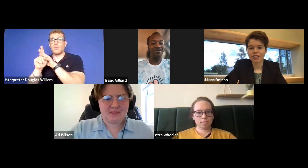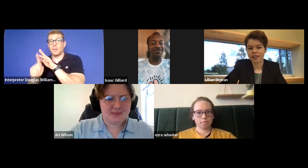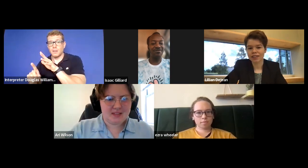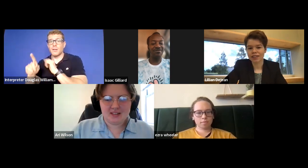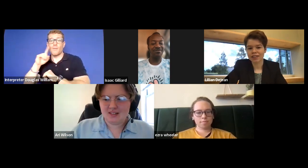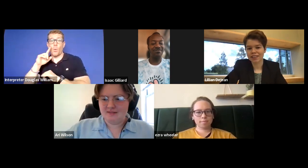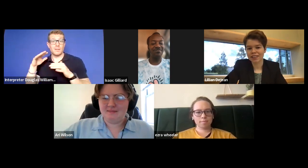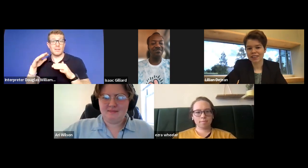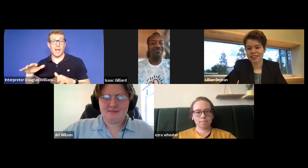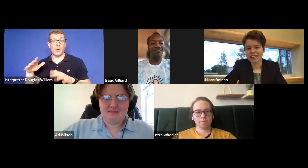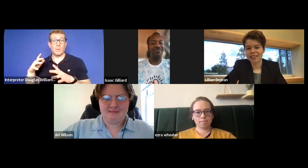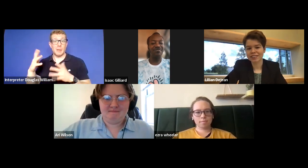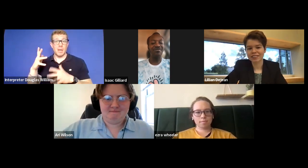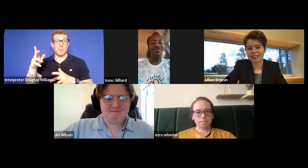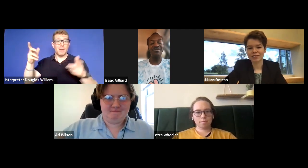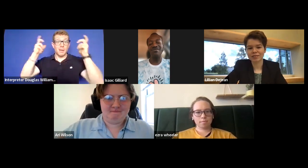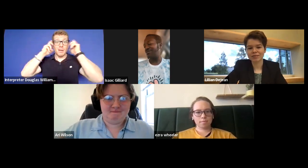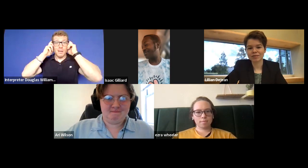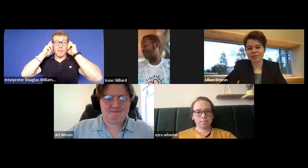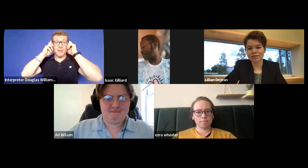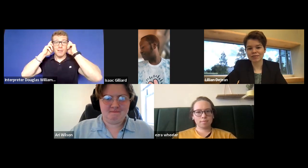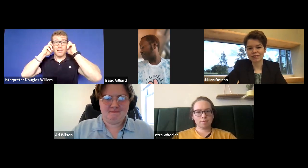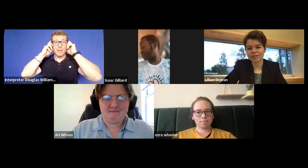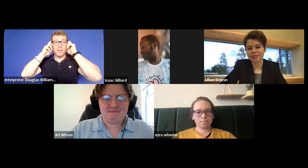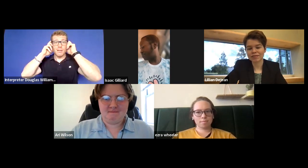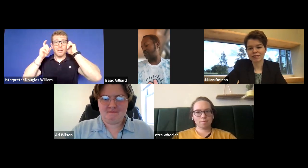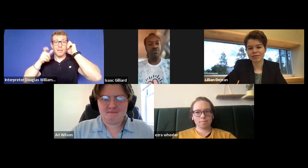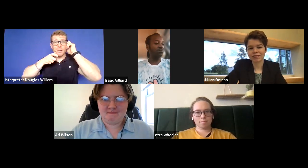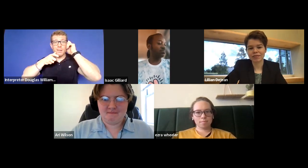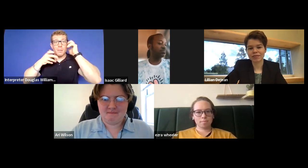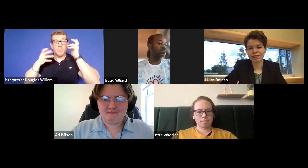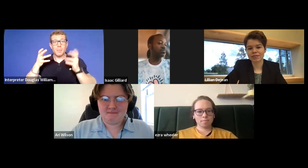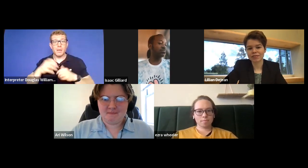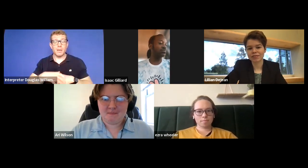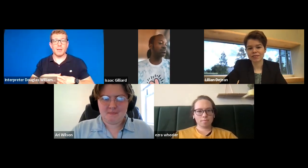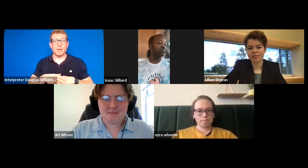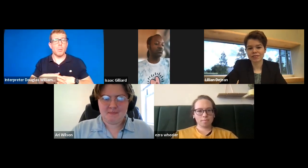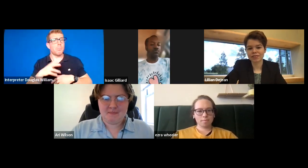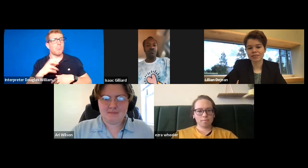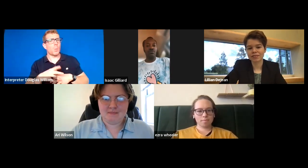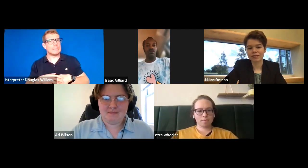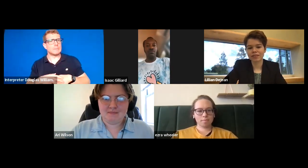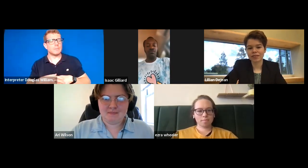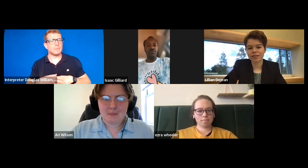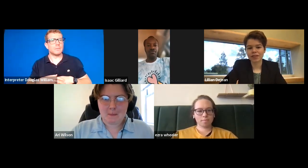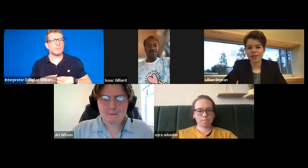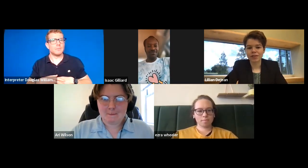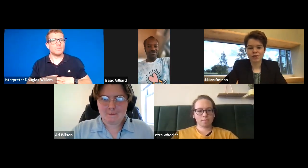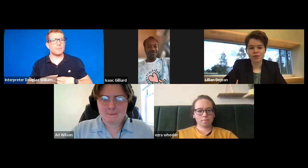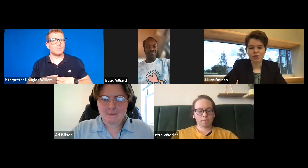Okay.